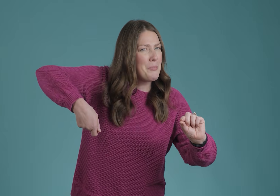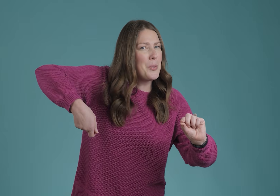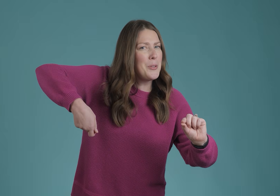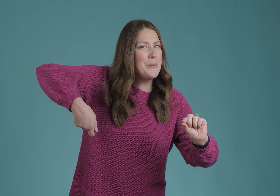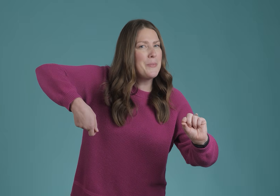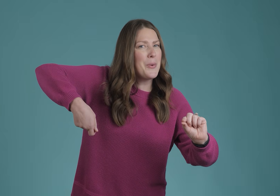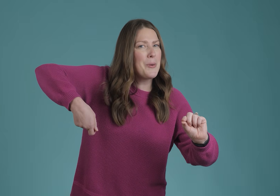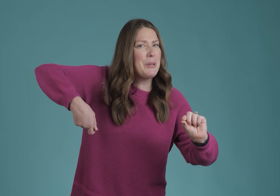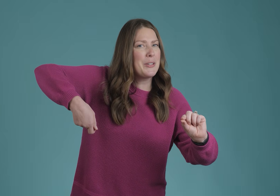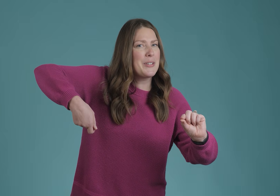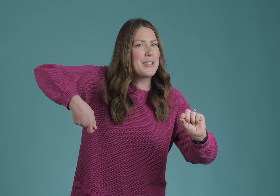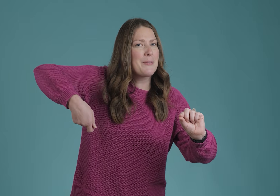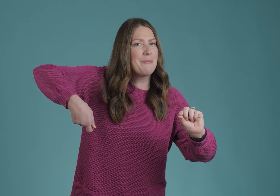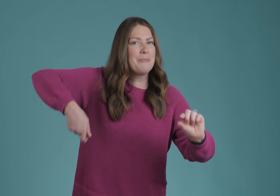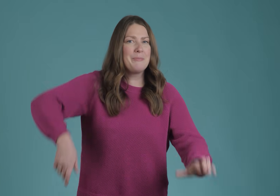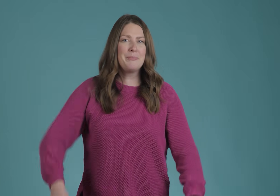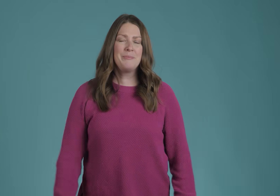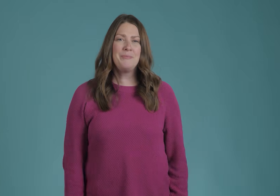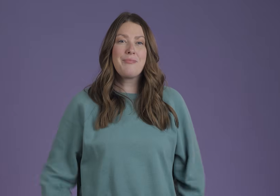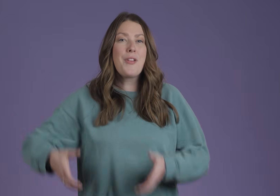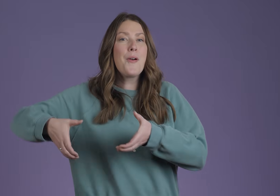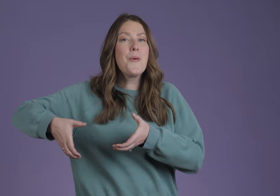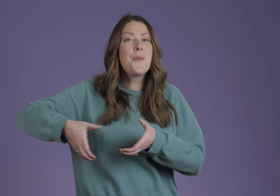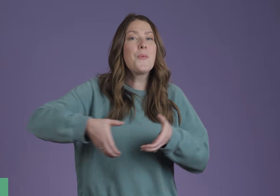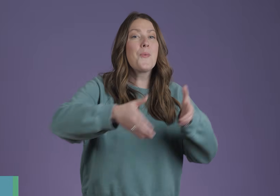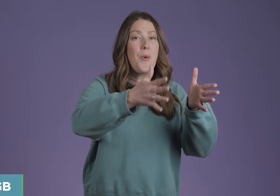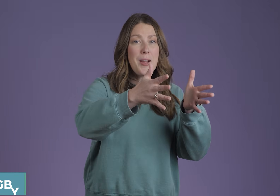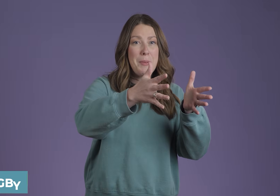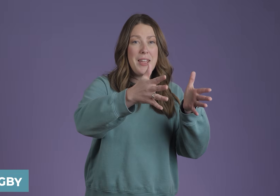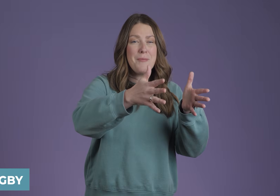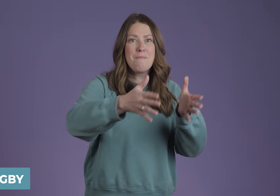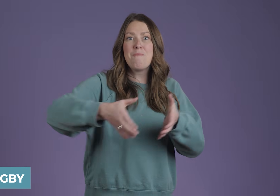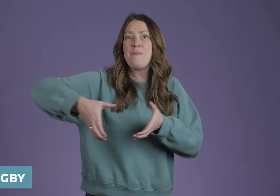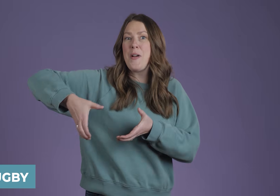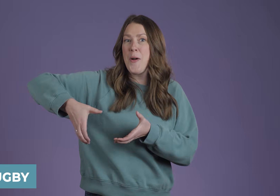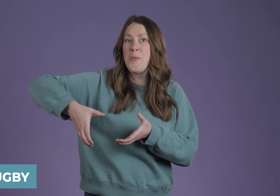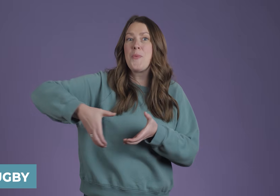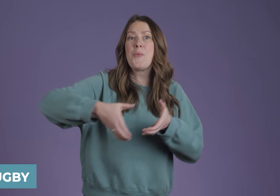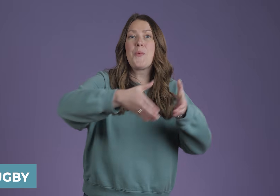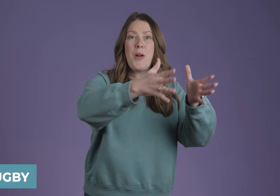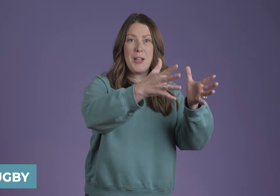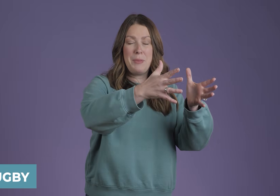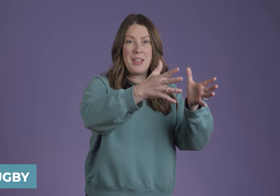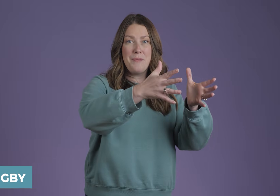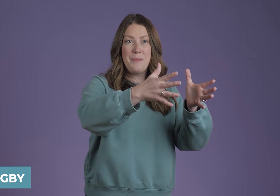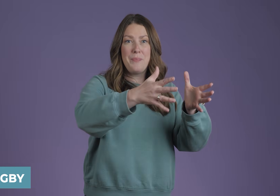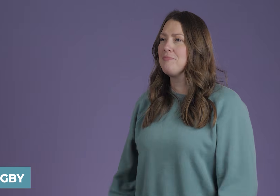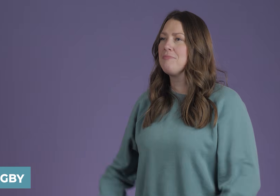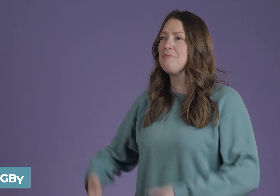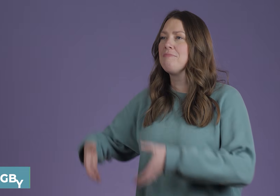Pool or billiards. Rugby.